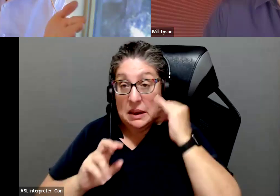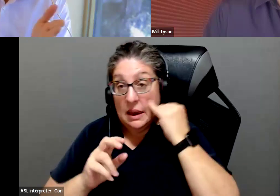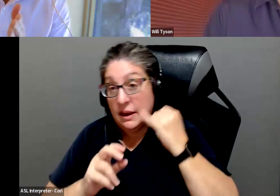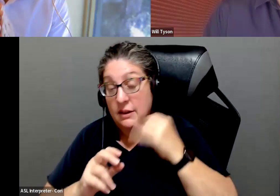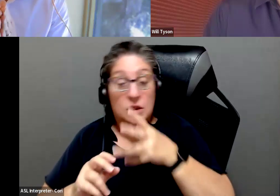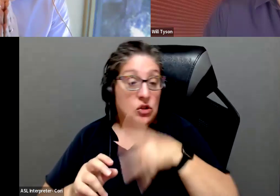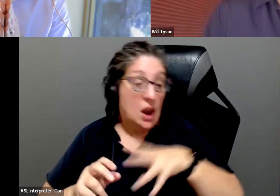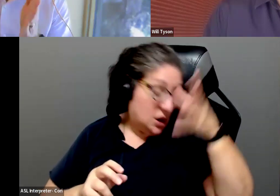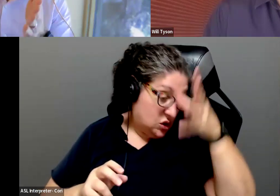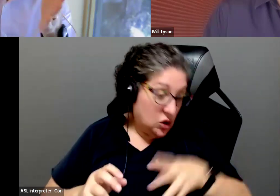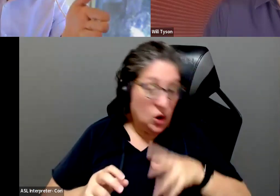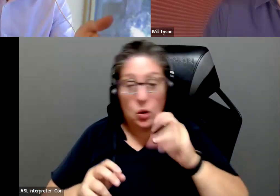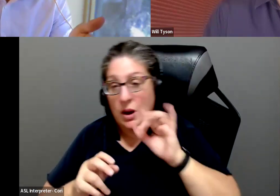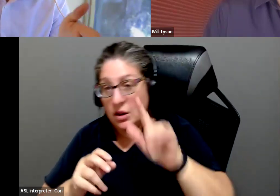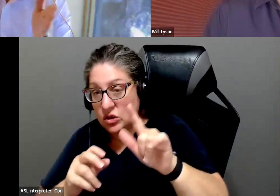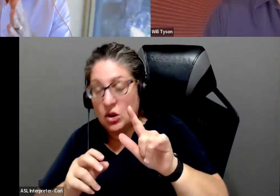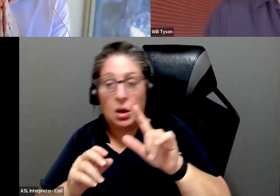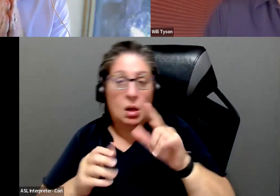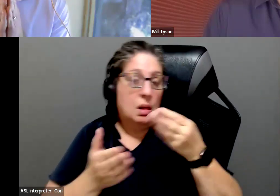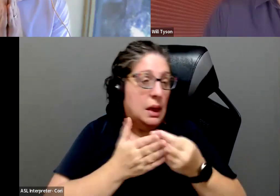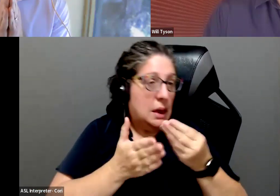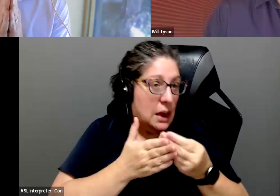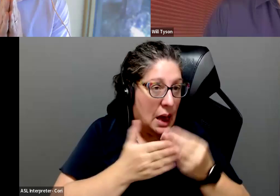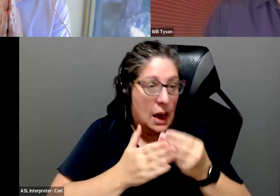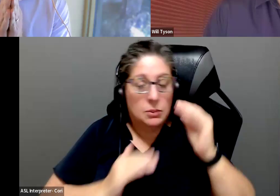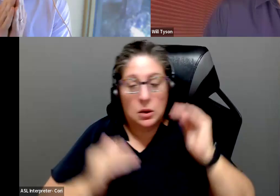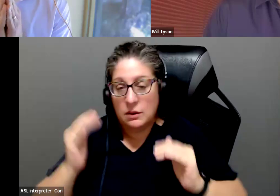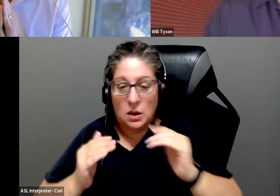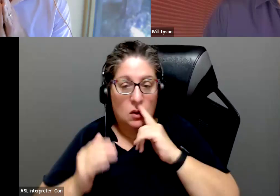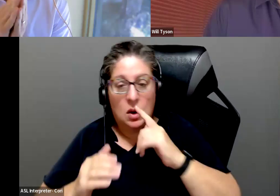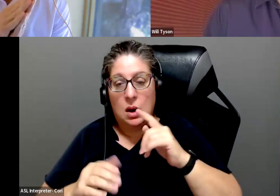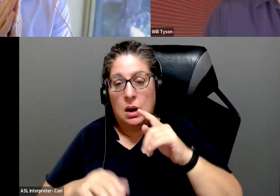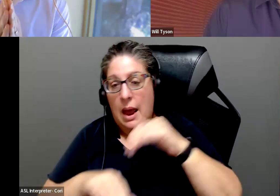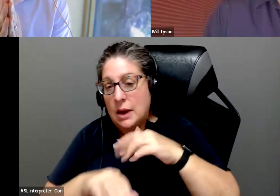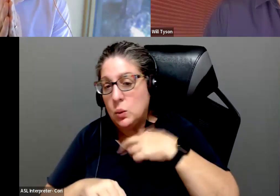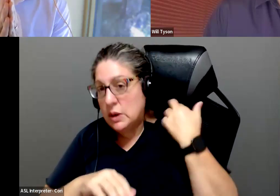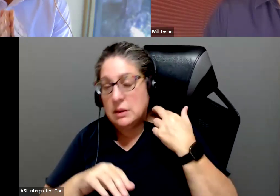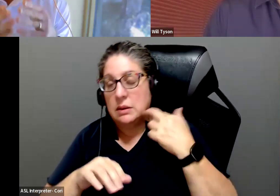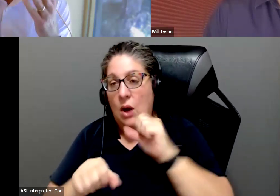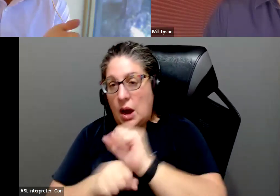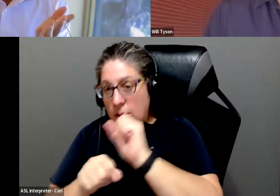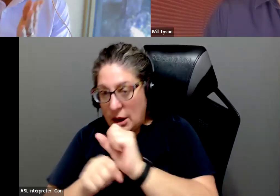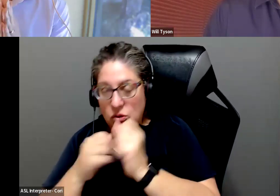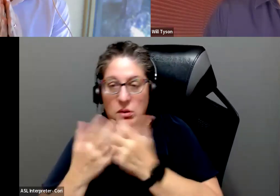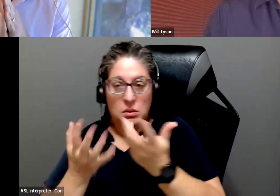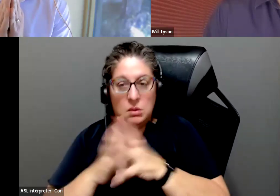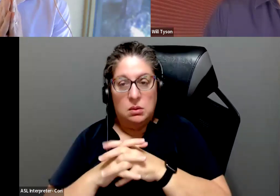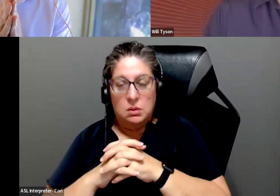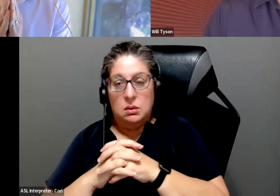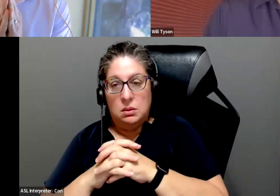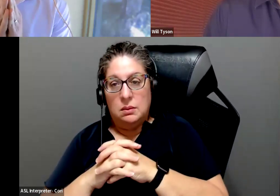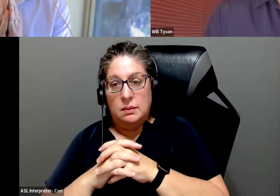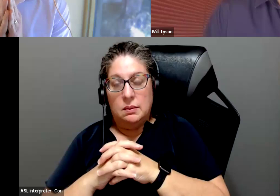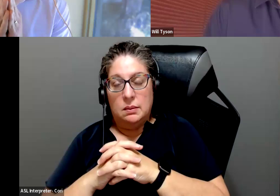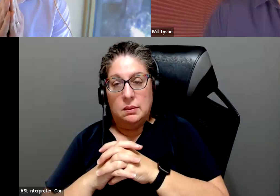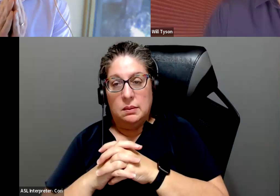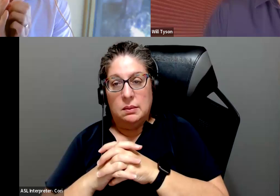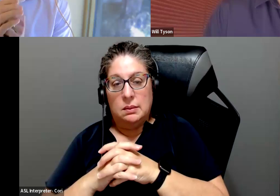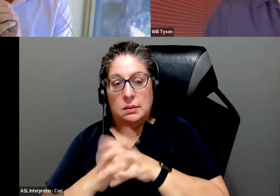racial, income stratification at at risk populations. At risk by AI.